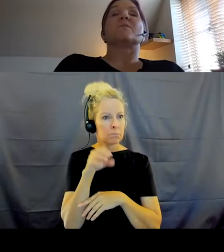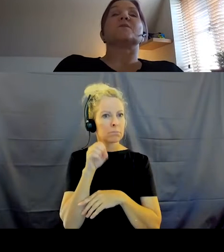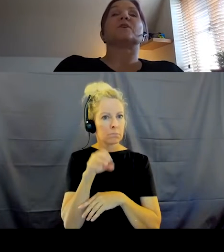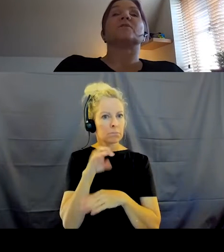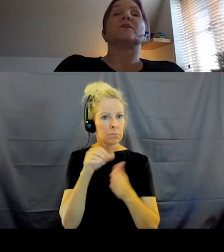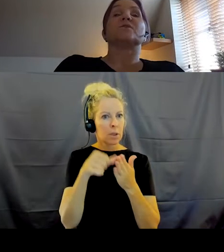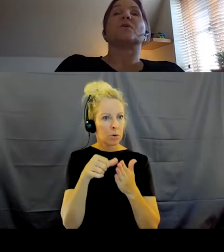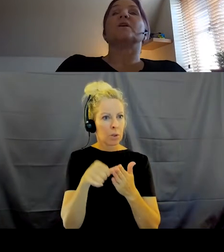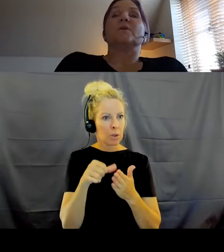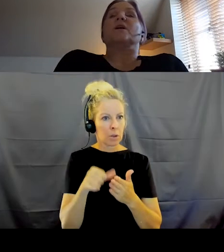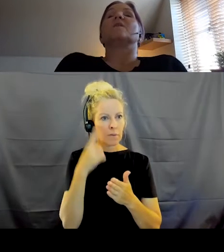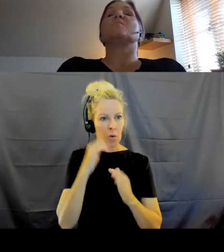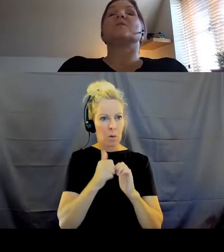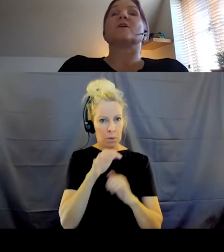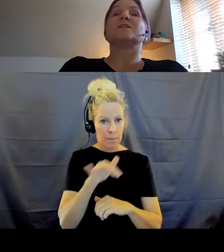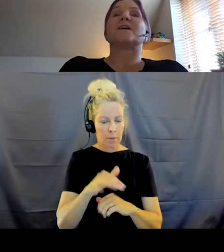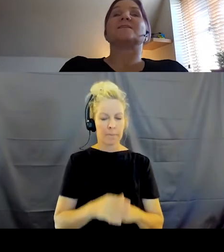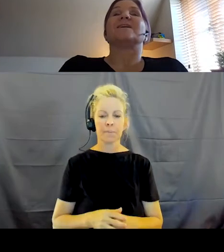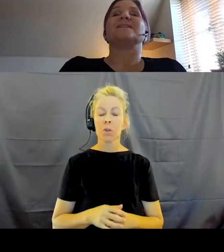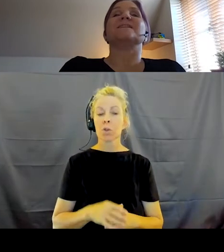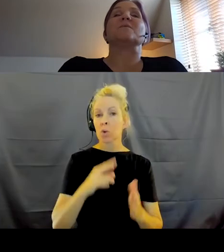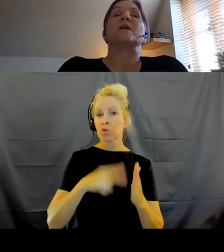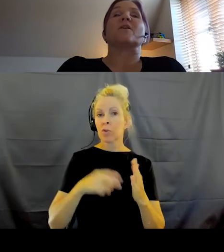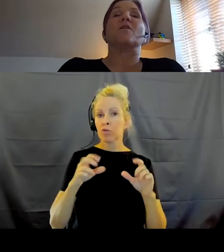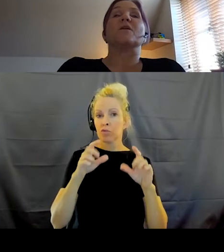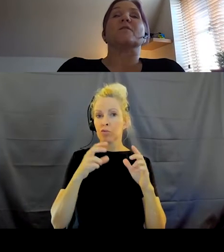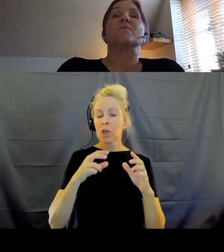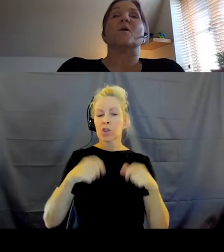something screenwriters are doing in a little bit more context, but I think that we can use more